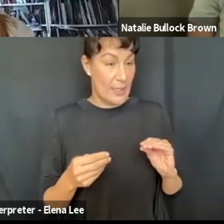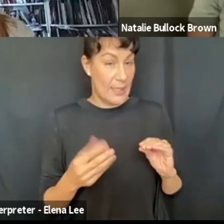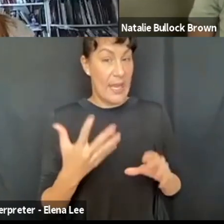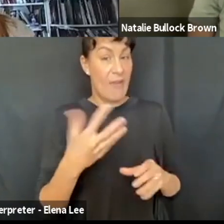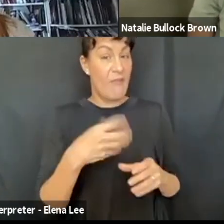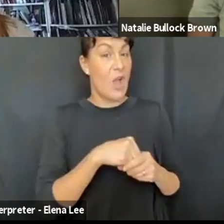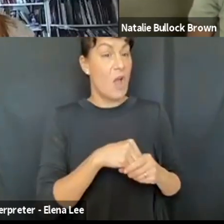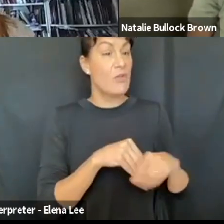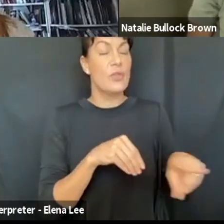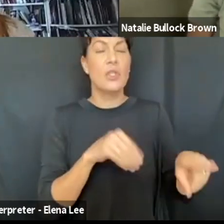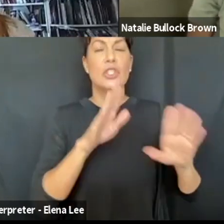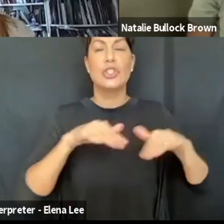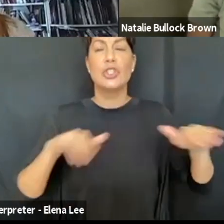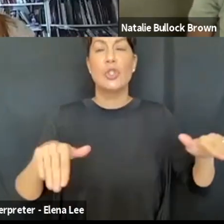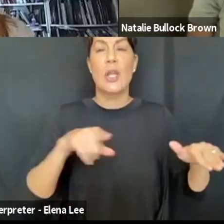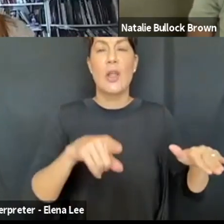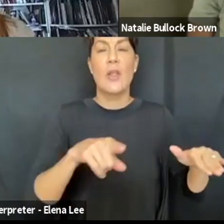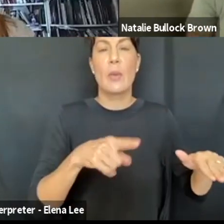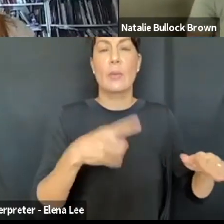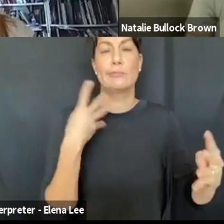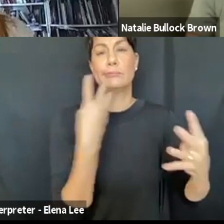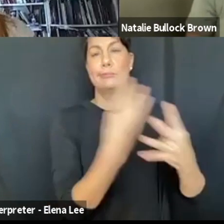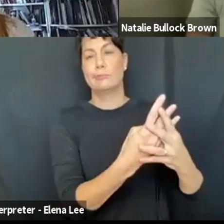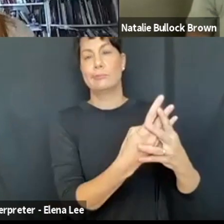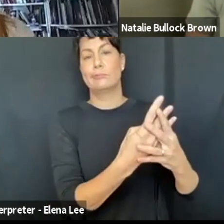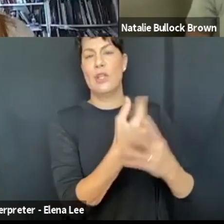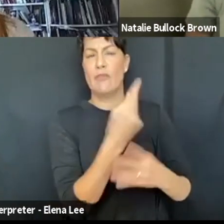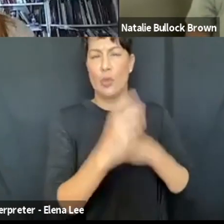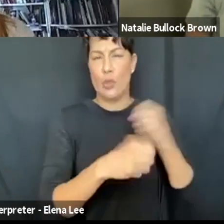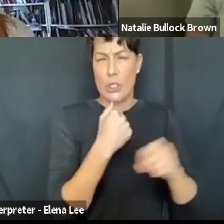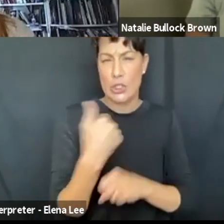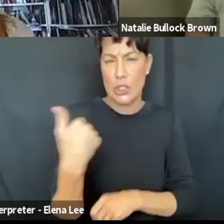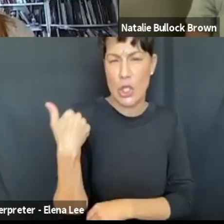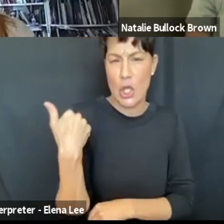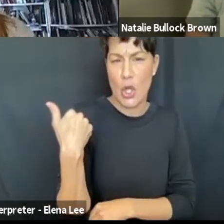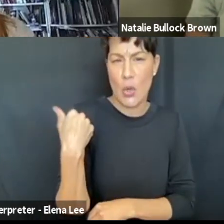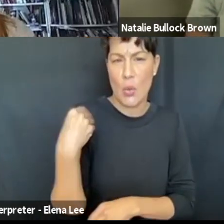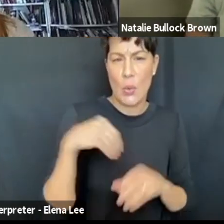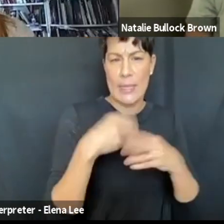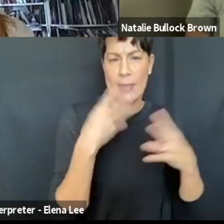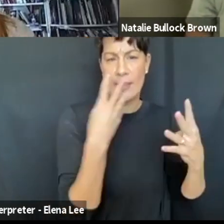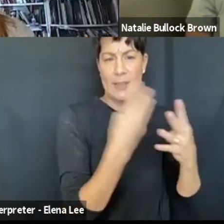when they were all being held in detention a couple of years ago. And there was a frenzy to get children to talk.